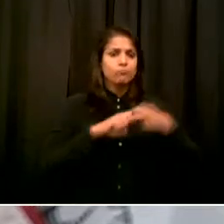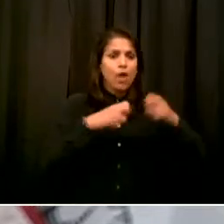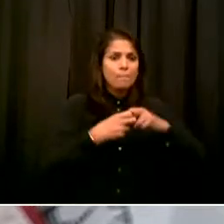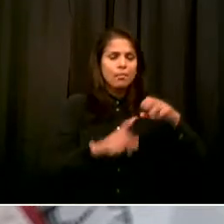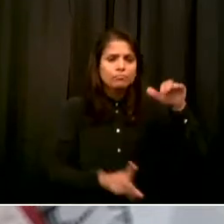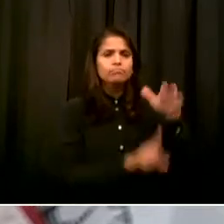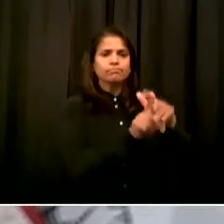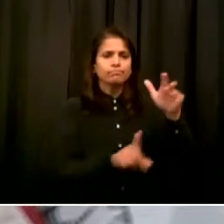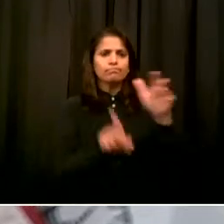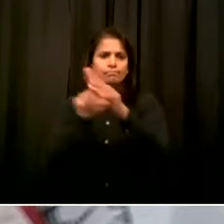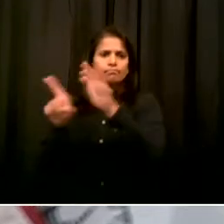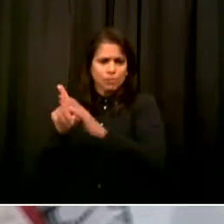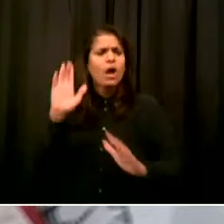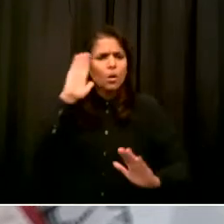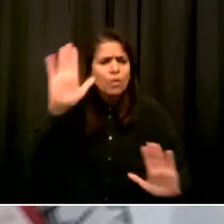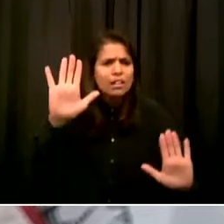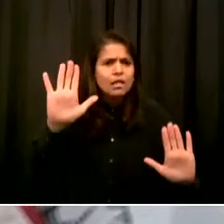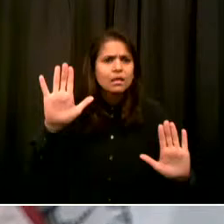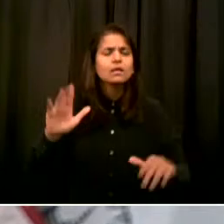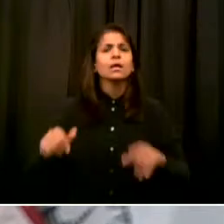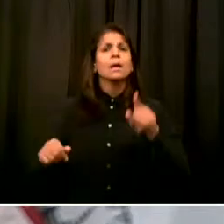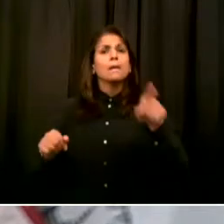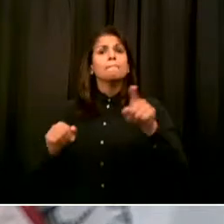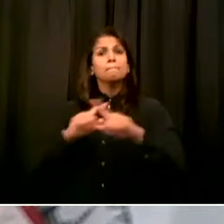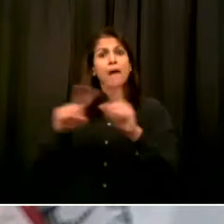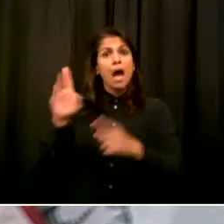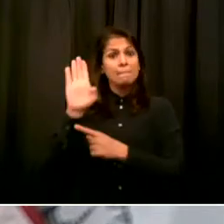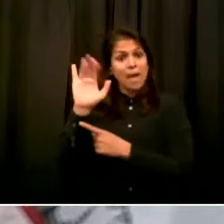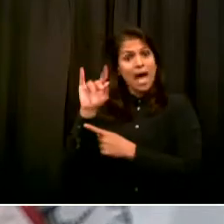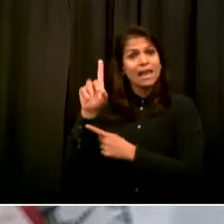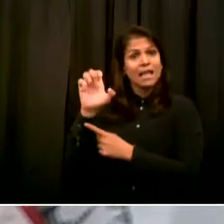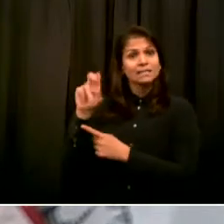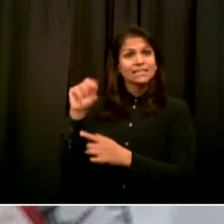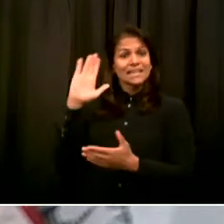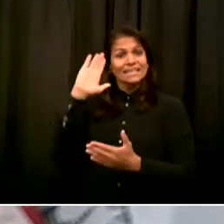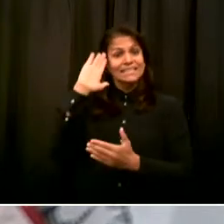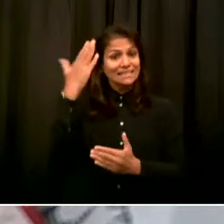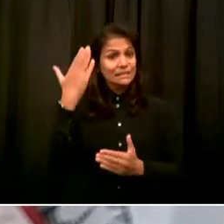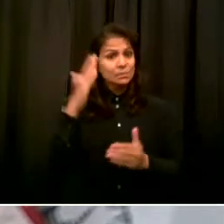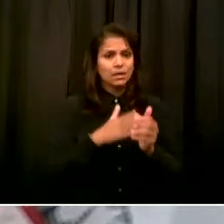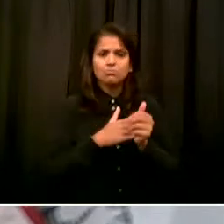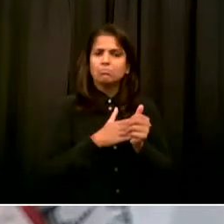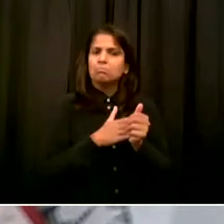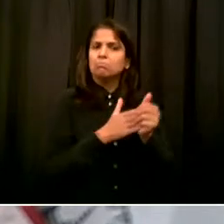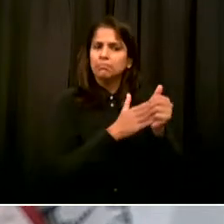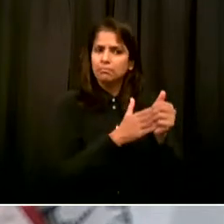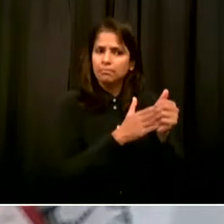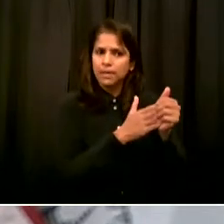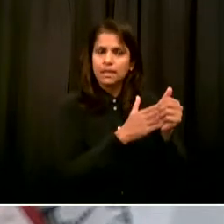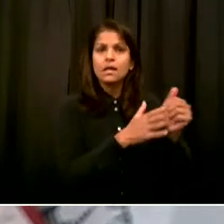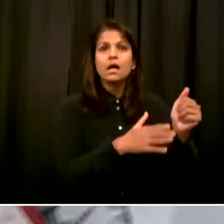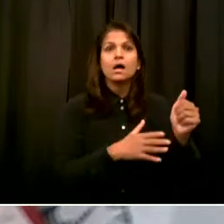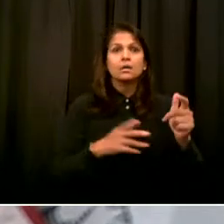DEPENDING ON THE STATE. OBVIOUSLY, , 'MI NOT GOINGNG TO SURPRISED BY ANY NUMBER OF LEGAL CHALLENGES AND OTHER ISSUES.